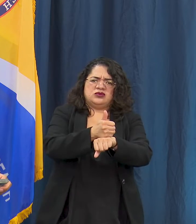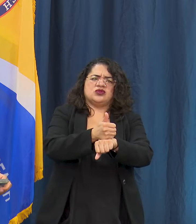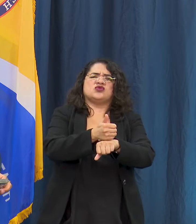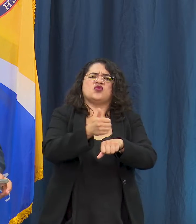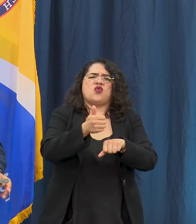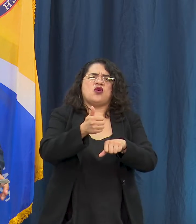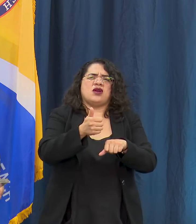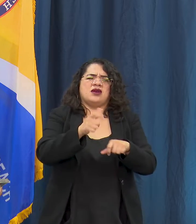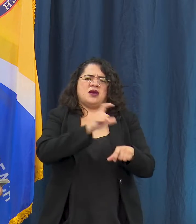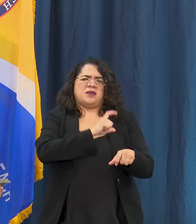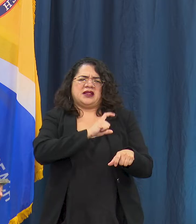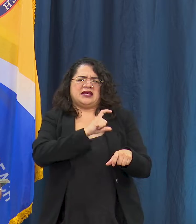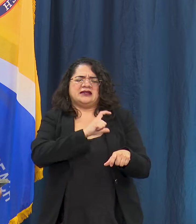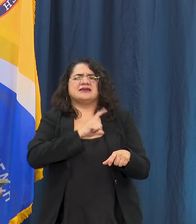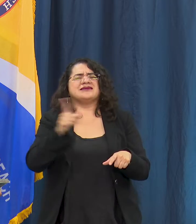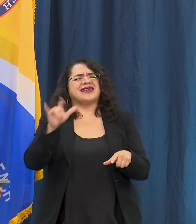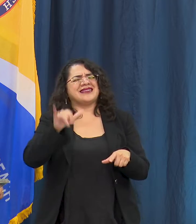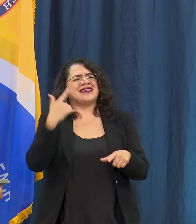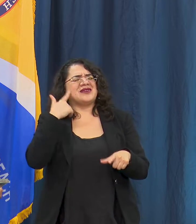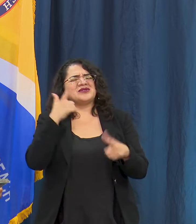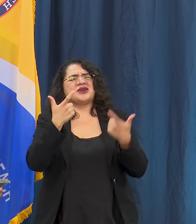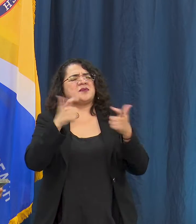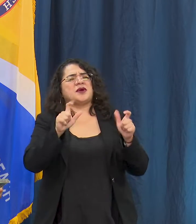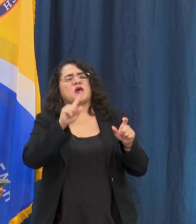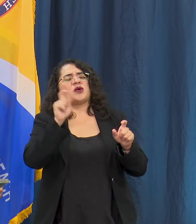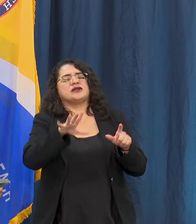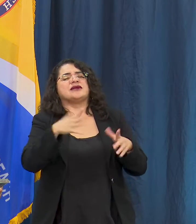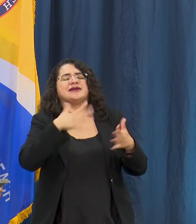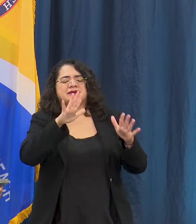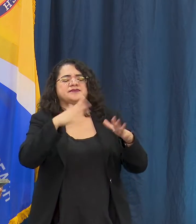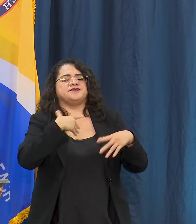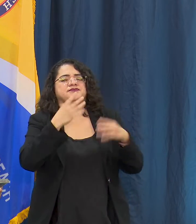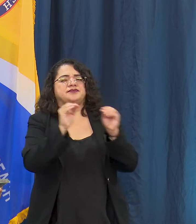I think that was a long question but I think I got most of it.